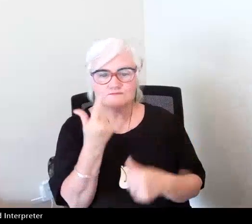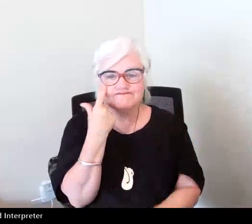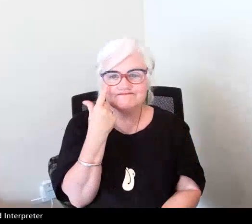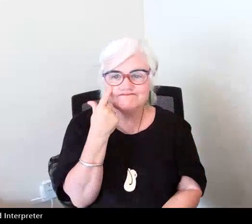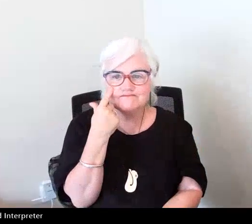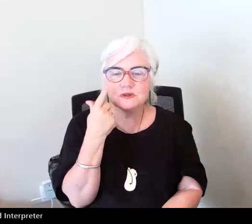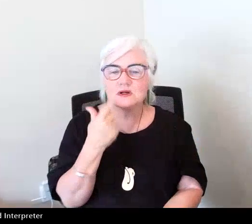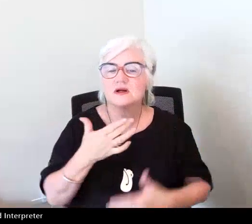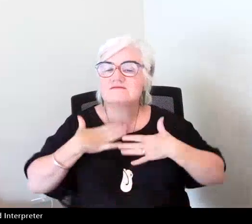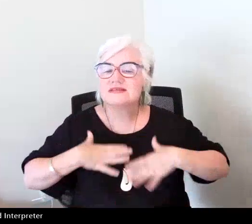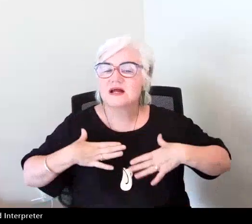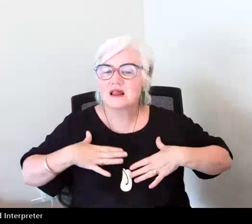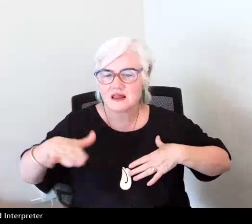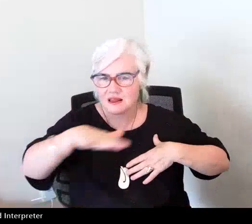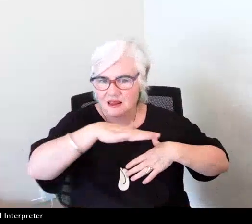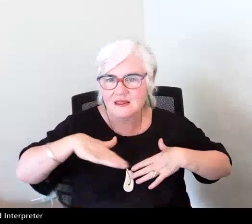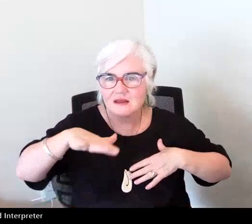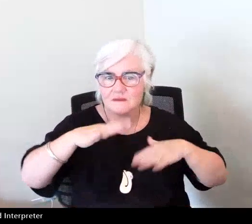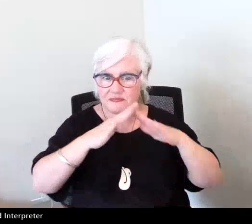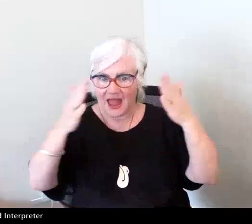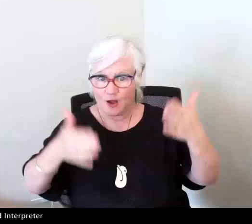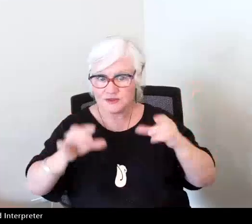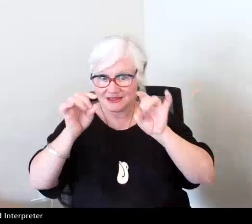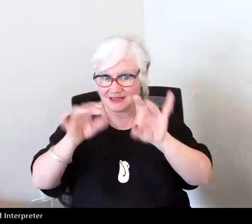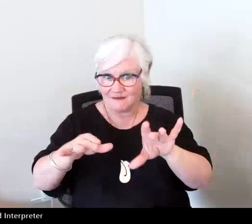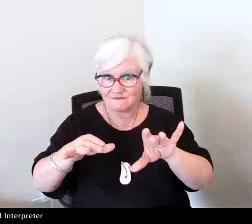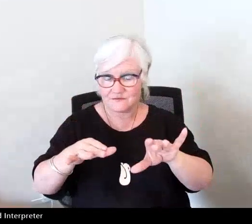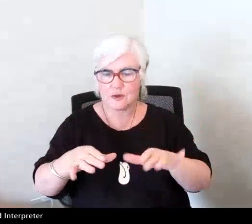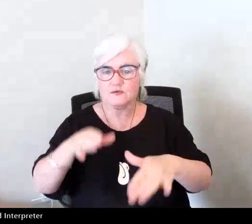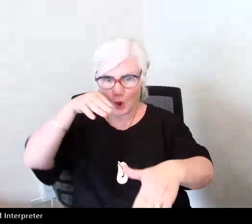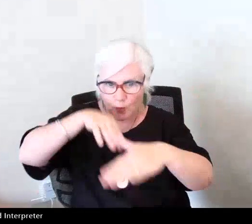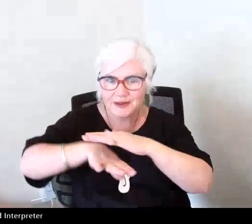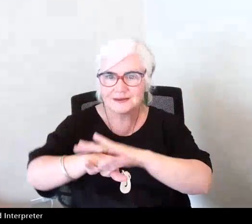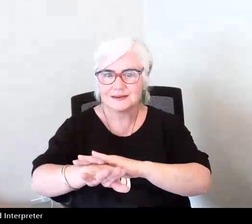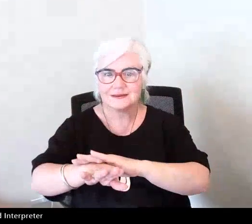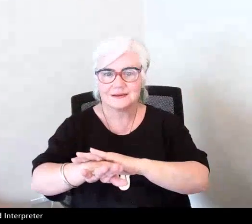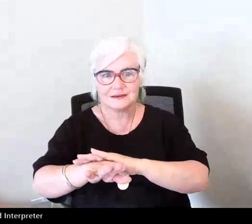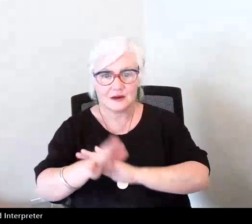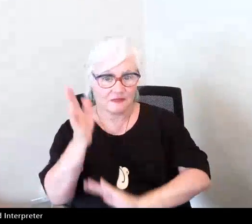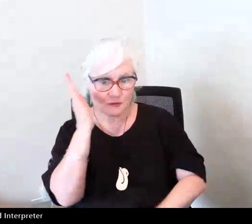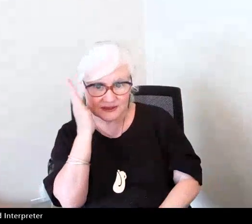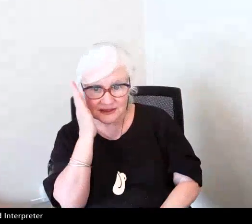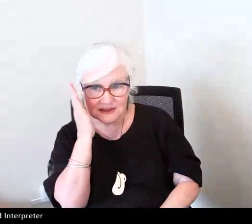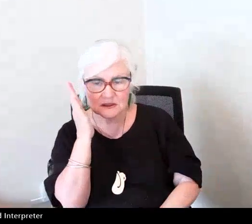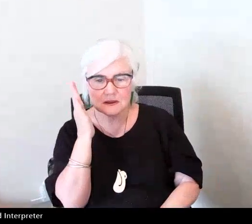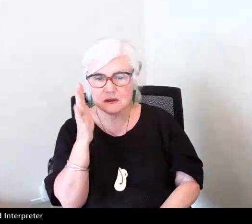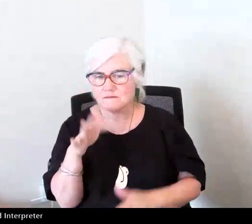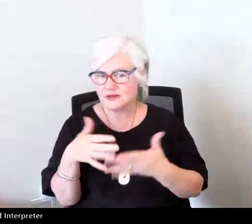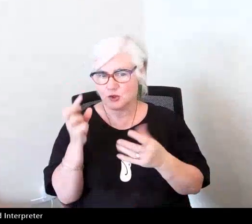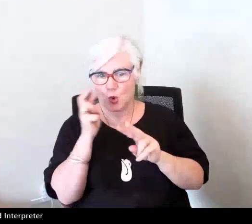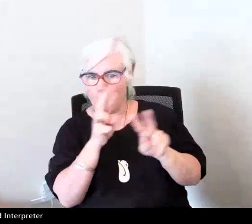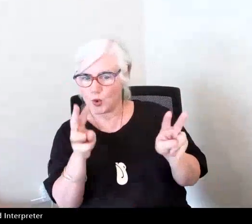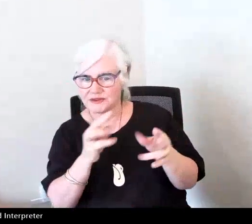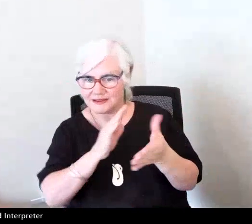physical surroundings in the actual residence. You know, how does it look, is it clean,